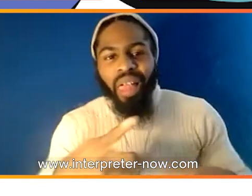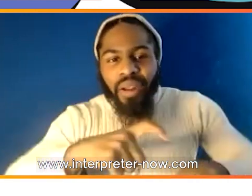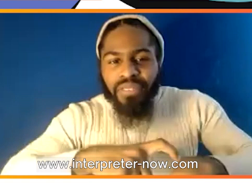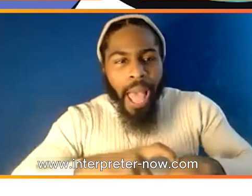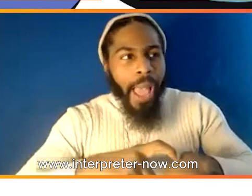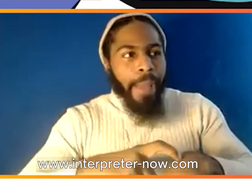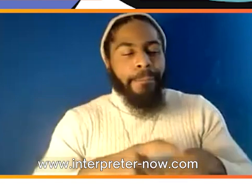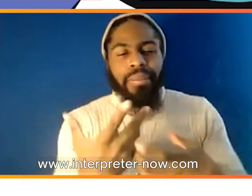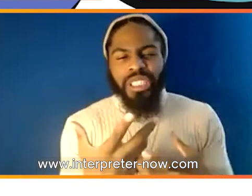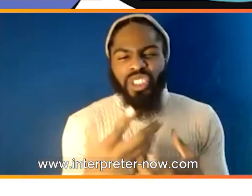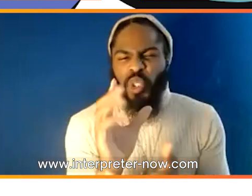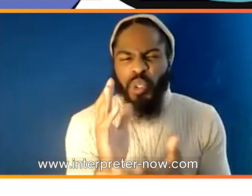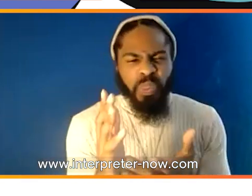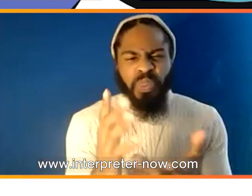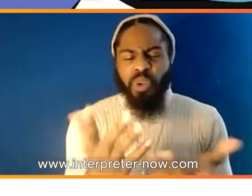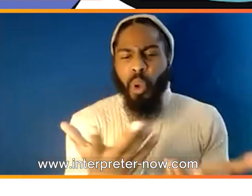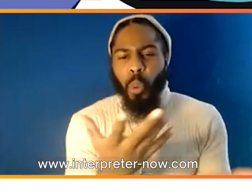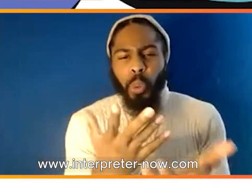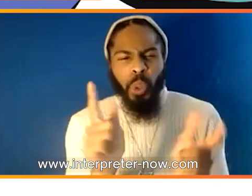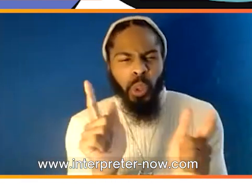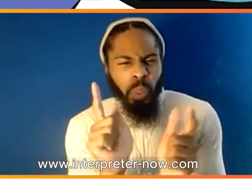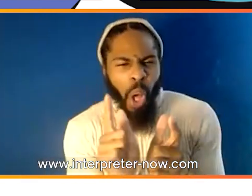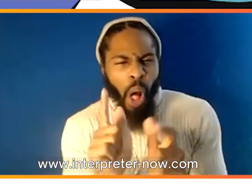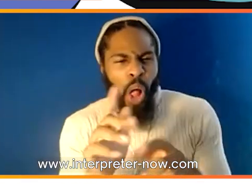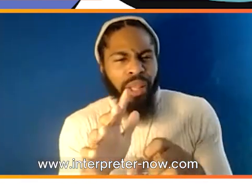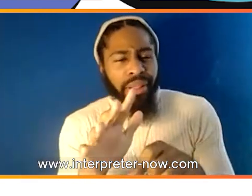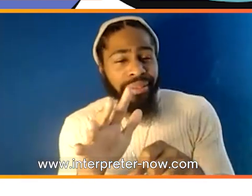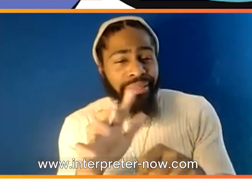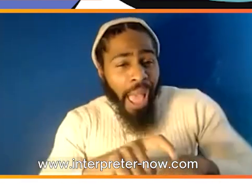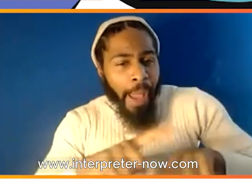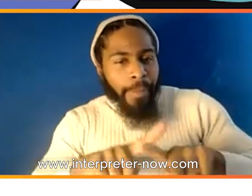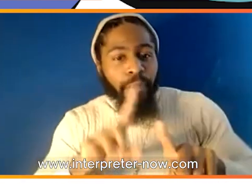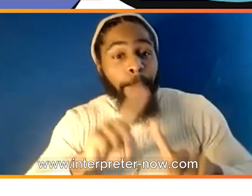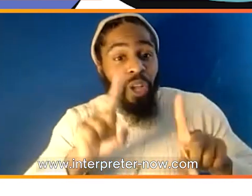or 10 minutes on an all-hands call. So you have to be passionate, you have to be succinct,